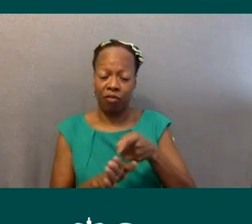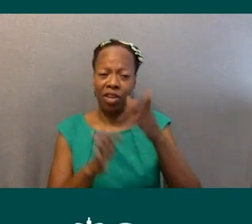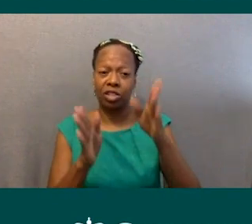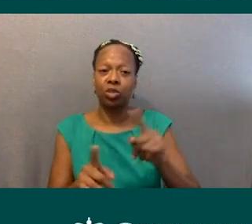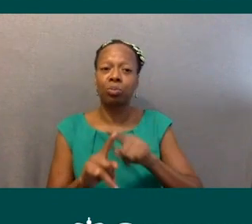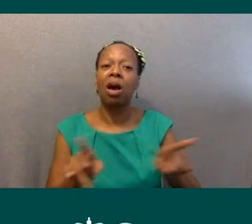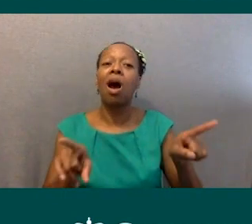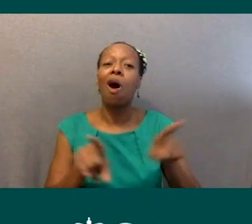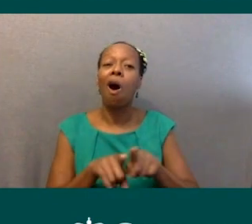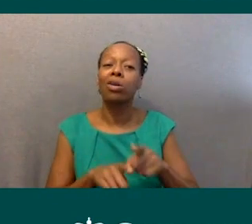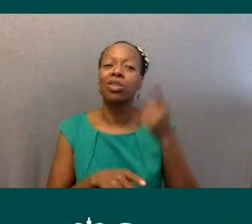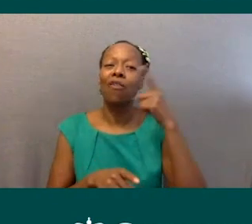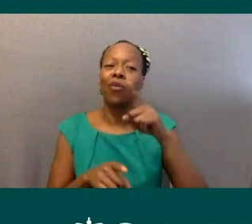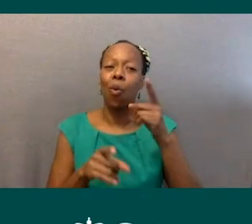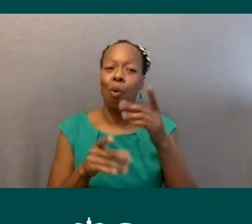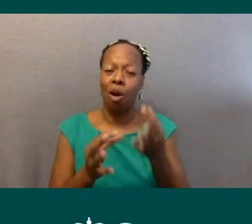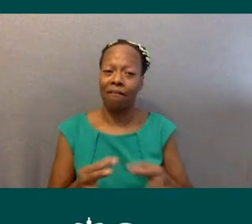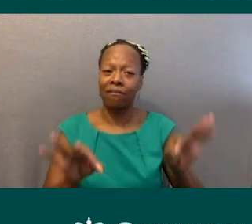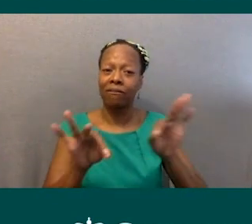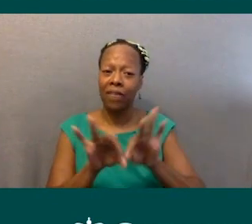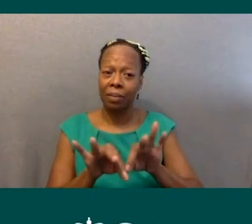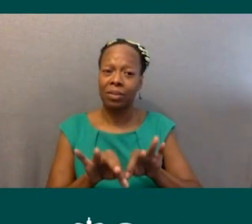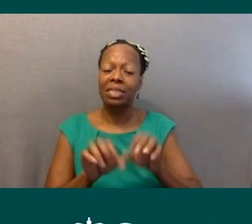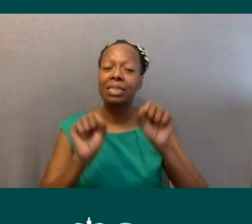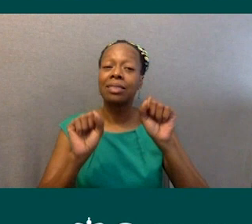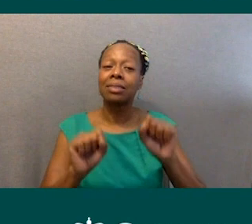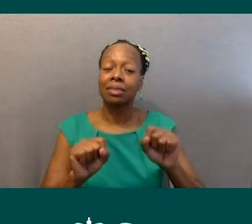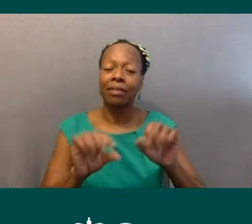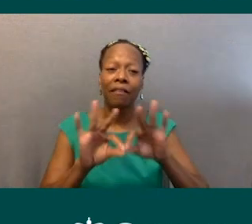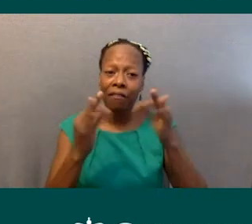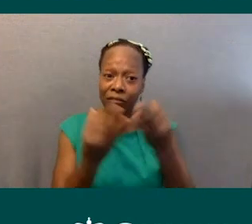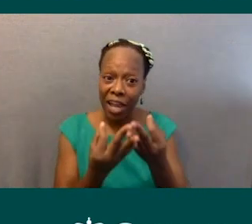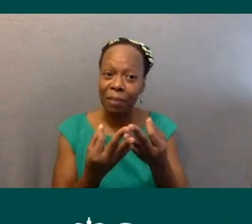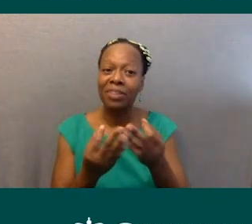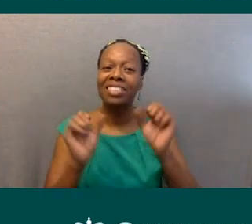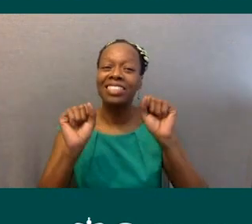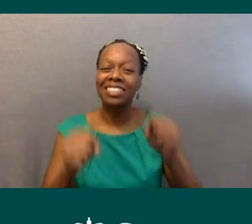to actually join the academy, you are invited to meetings,